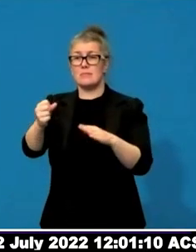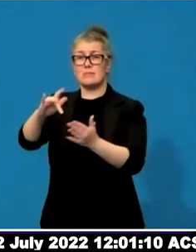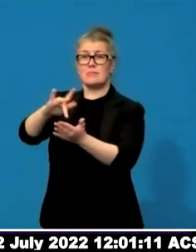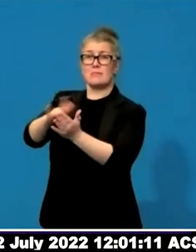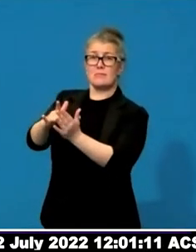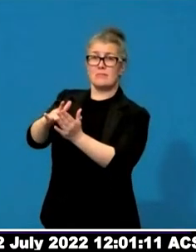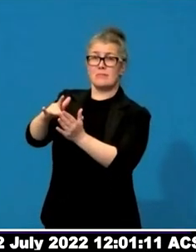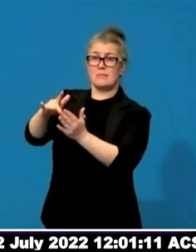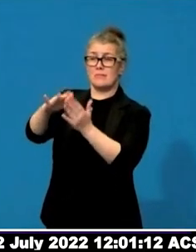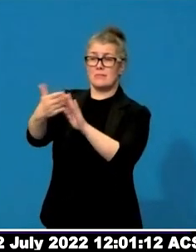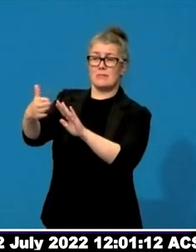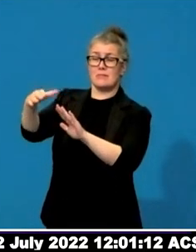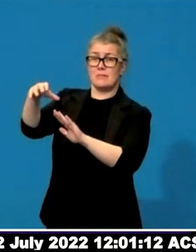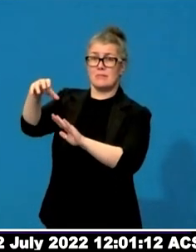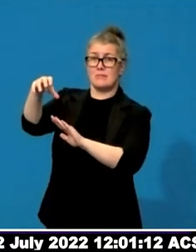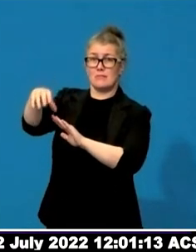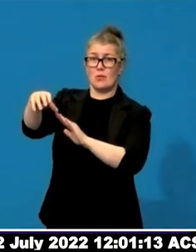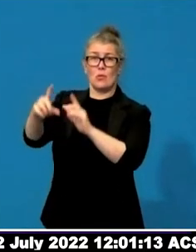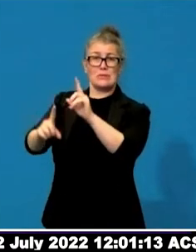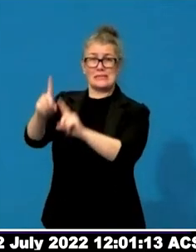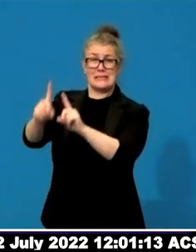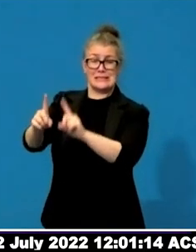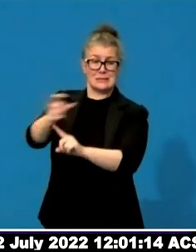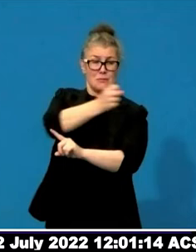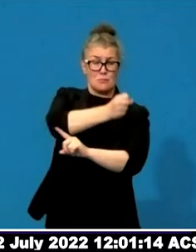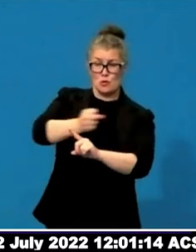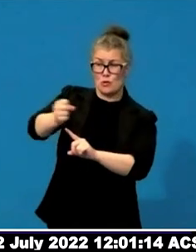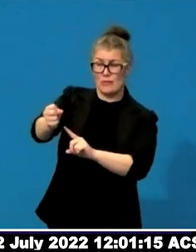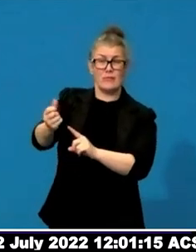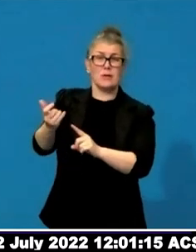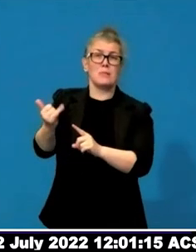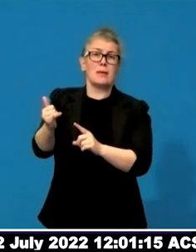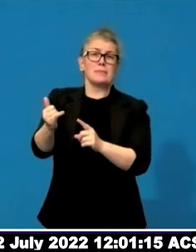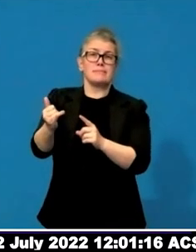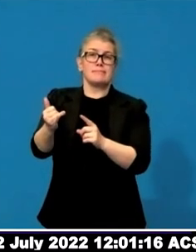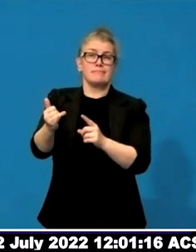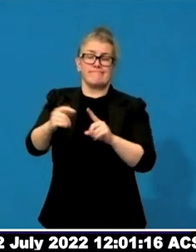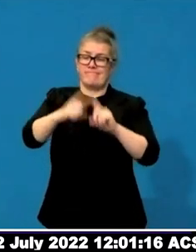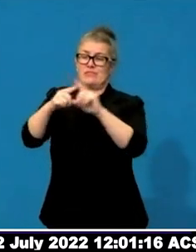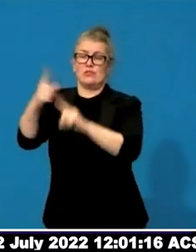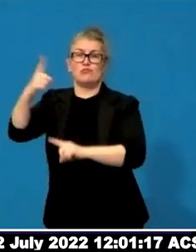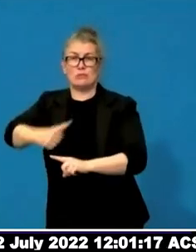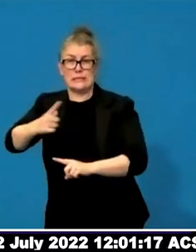and research, history, people's lived experience,